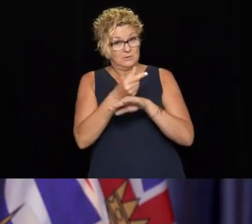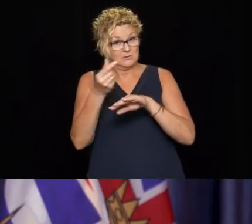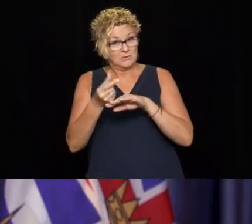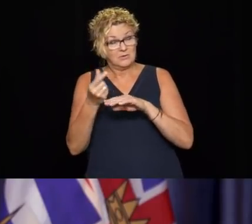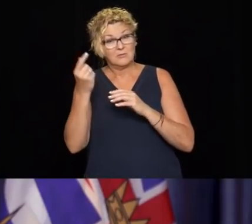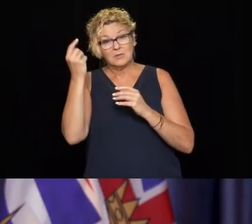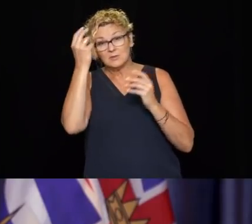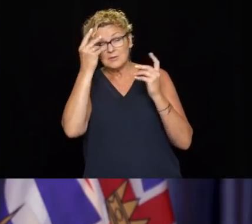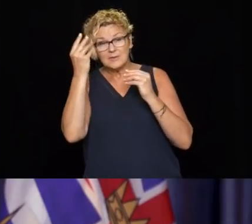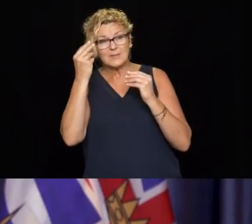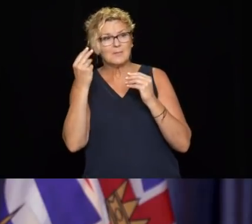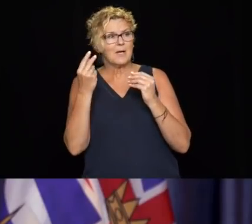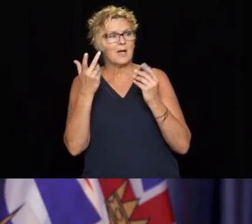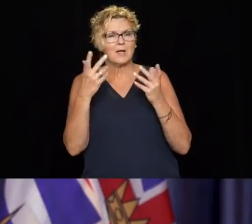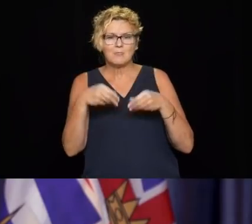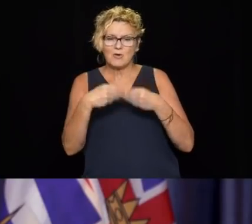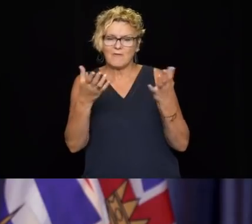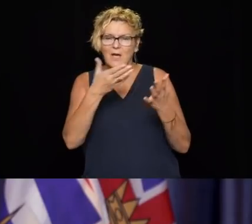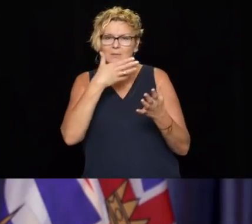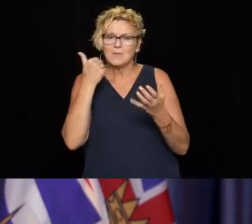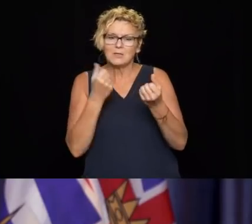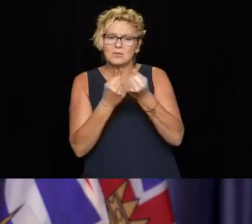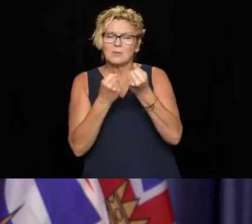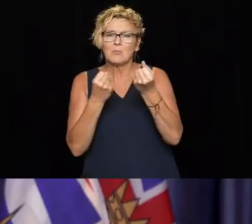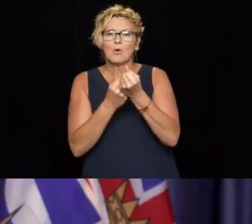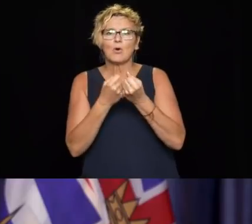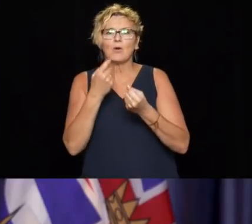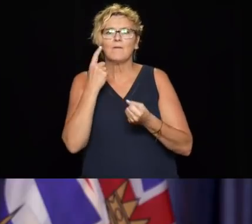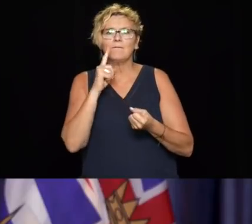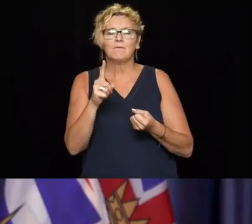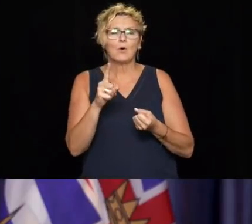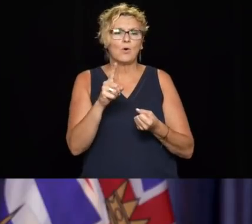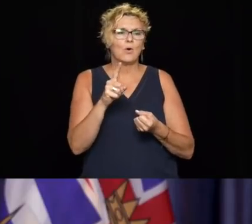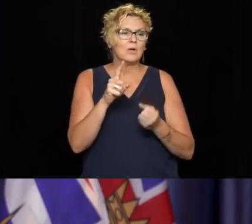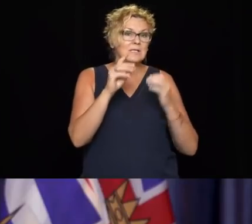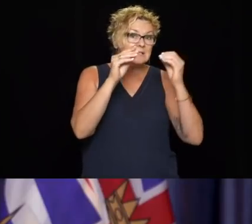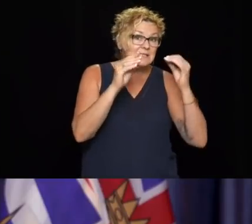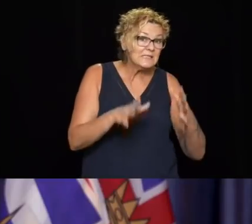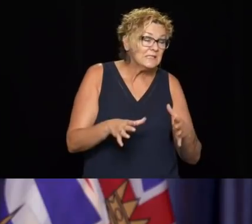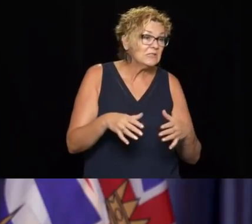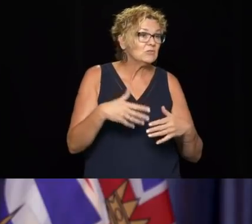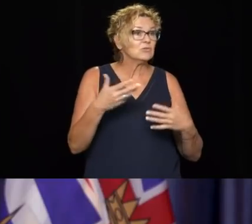and when it will happen, I mean, taking a bridge to help support